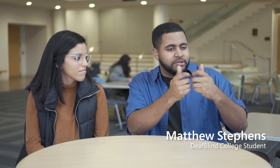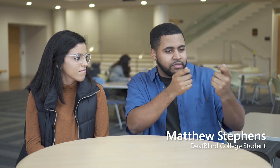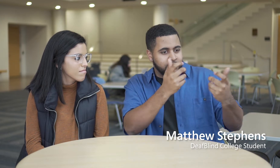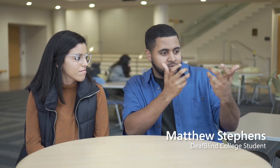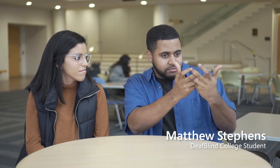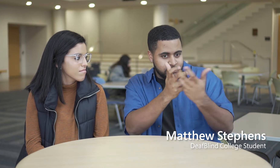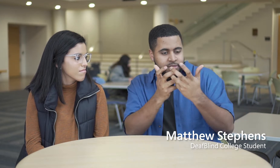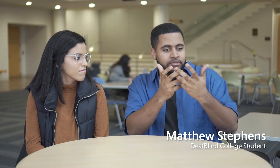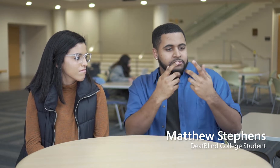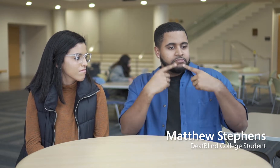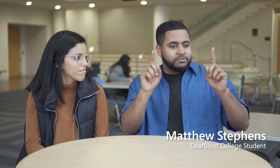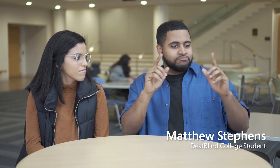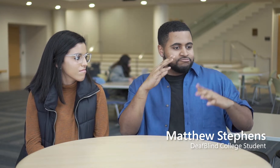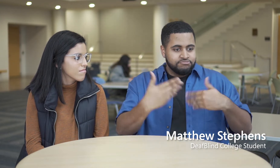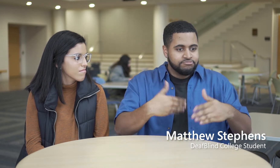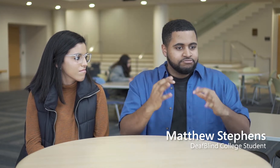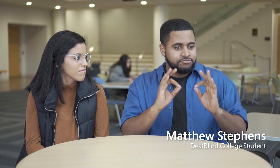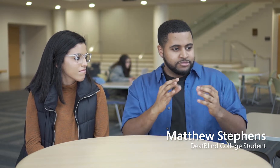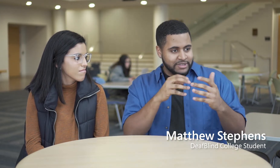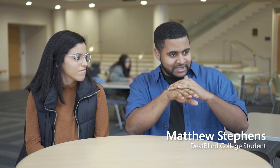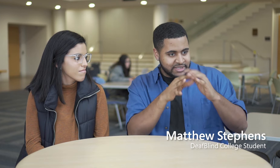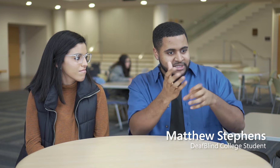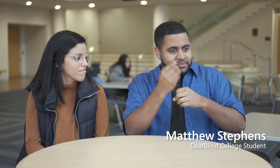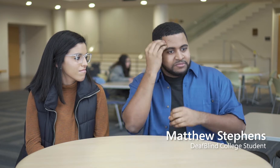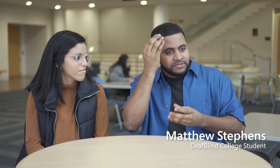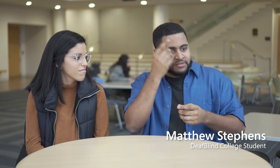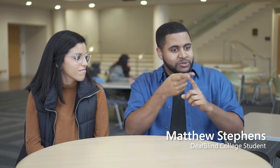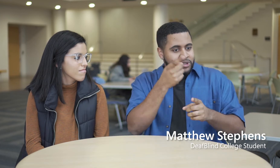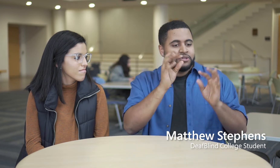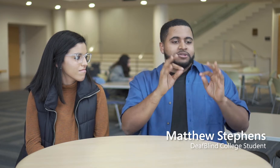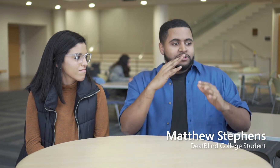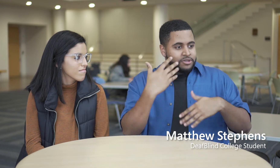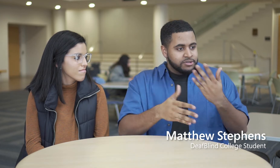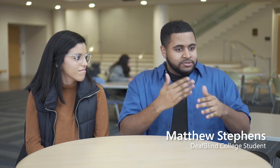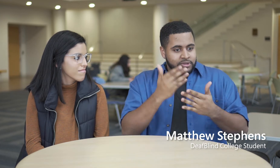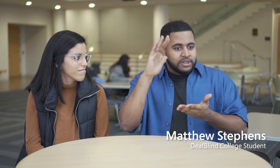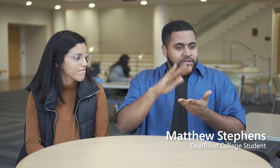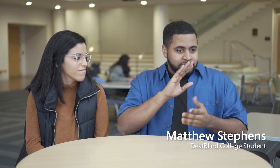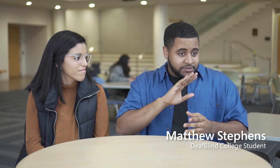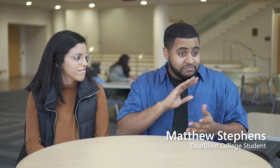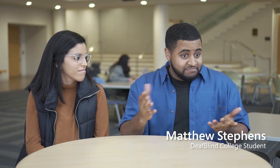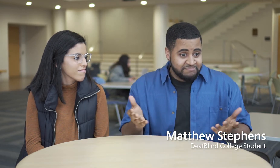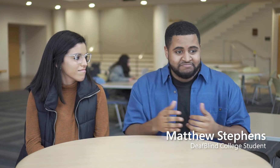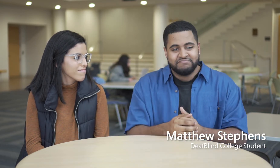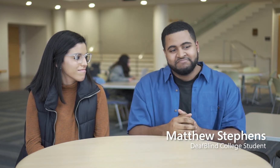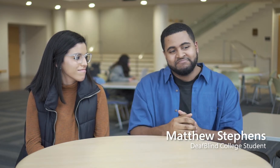and make sure I am able to access the information. It allows me to be able to follow the class and help reduce my frustration.